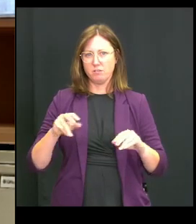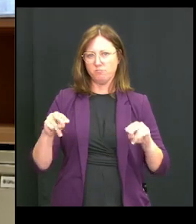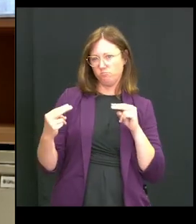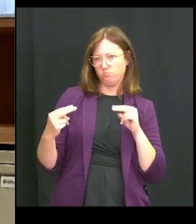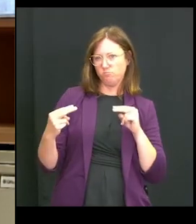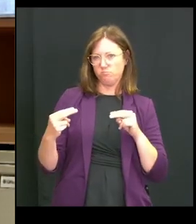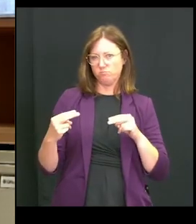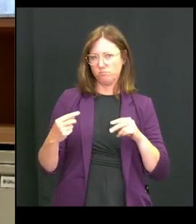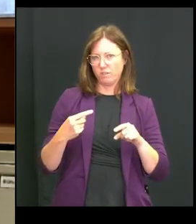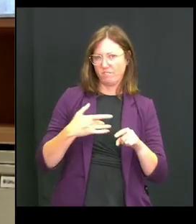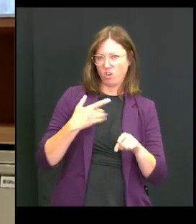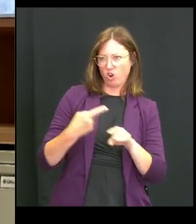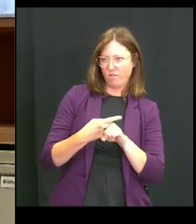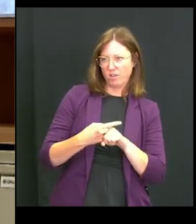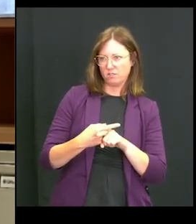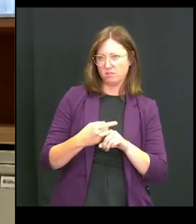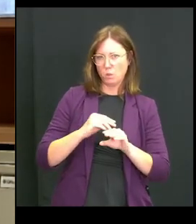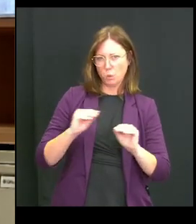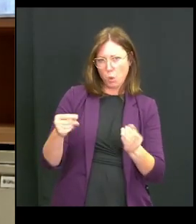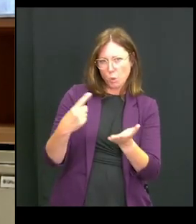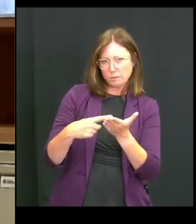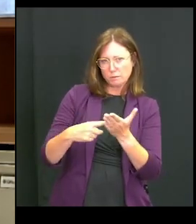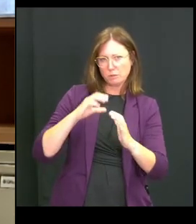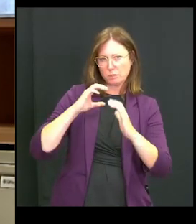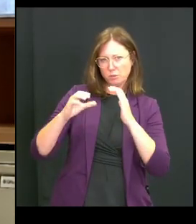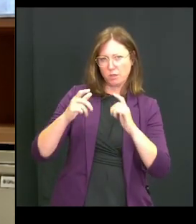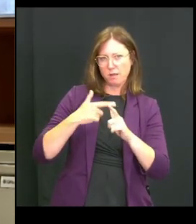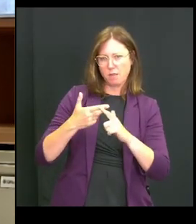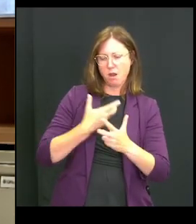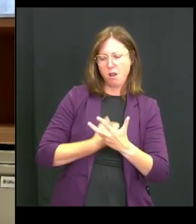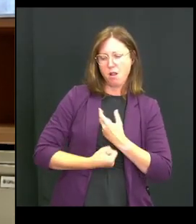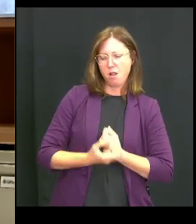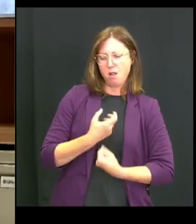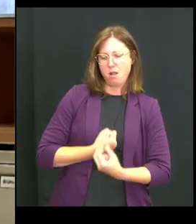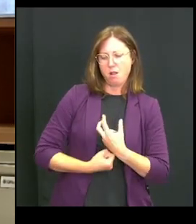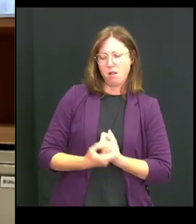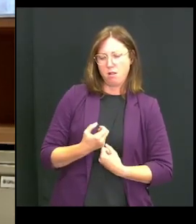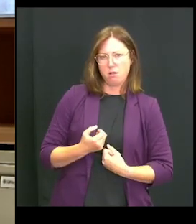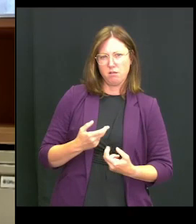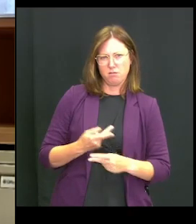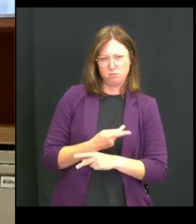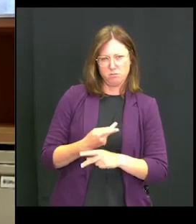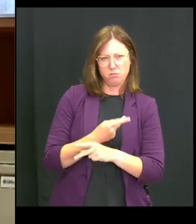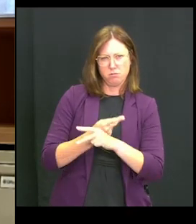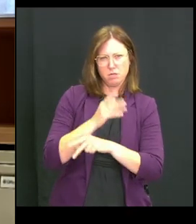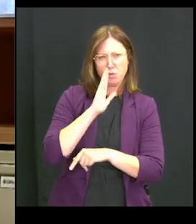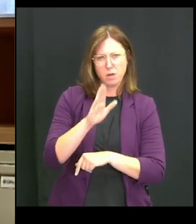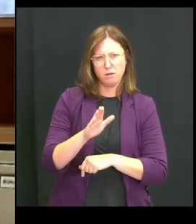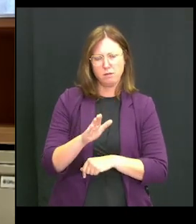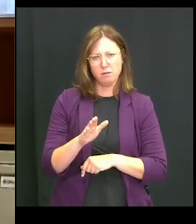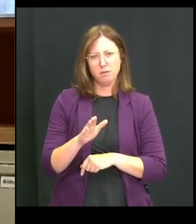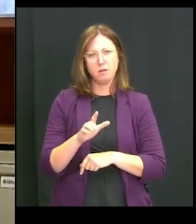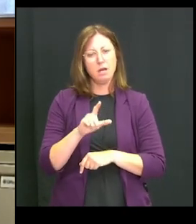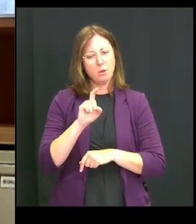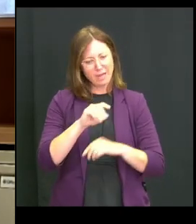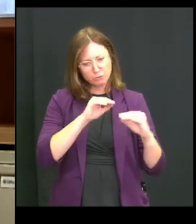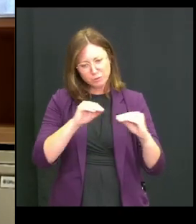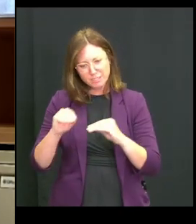We have to allow for, and educate citizens into having respectful conversations